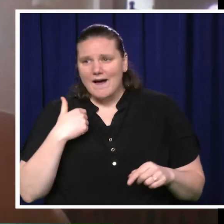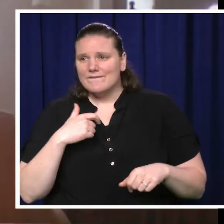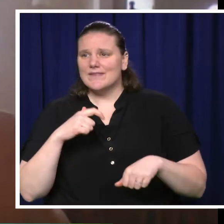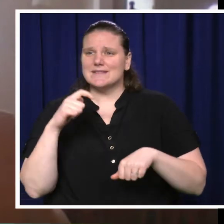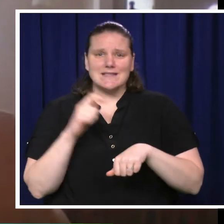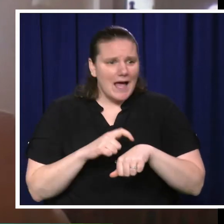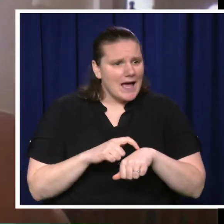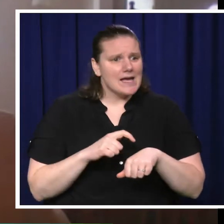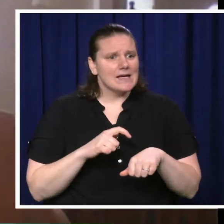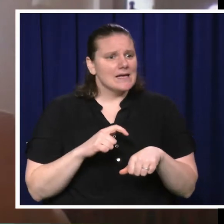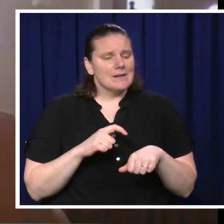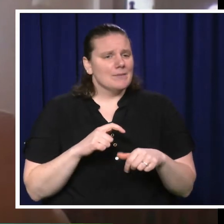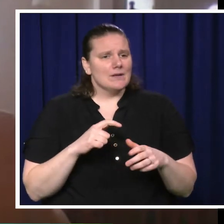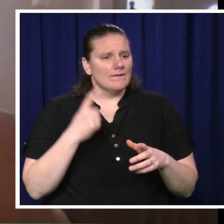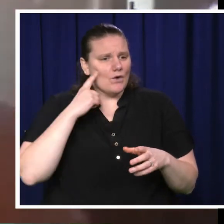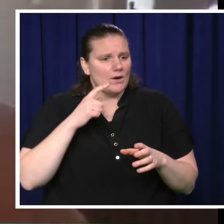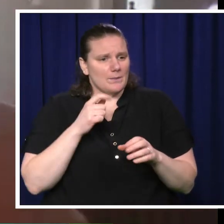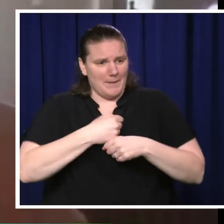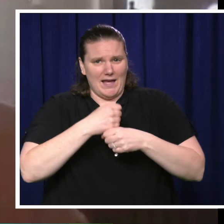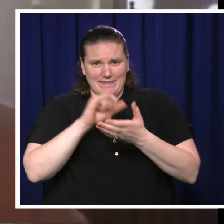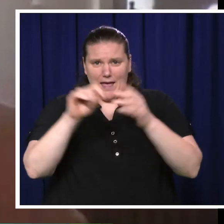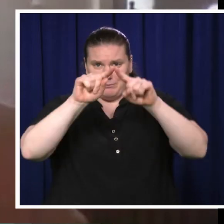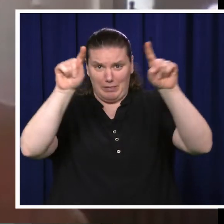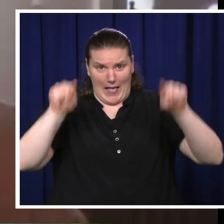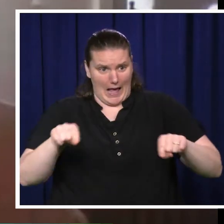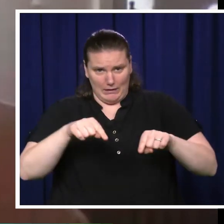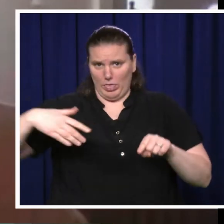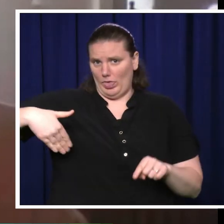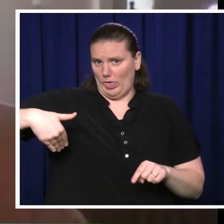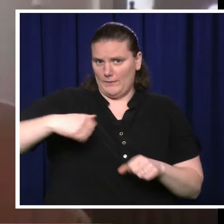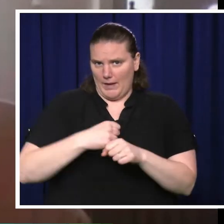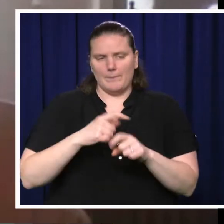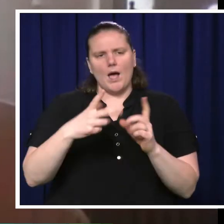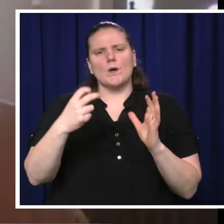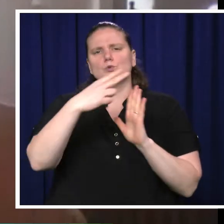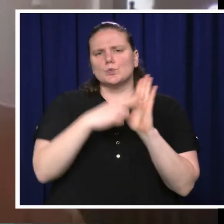but , we haven't had the time to get that made yet, so in its